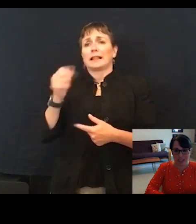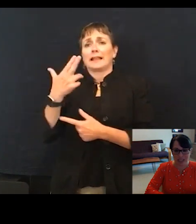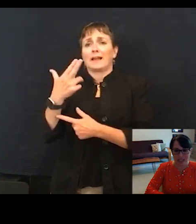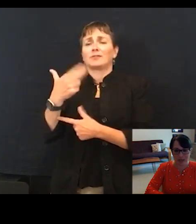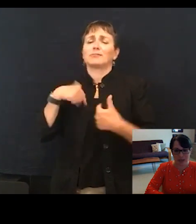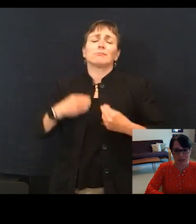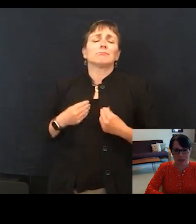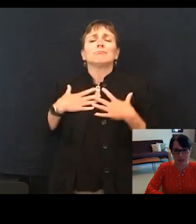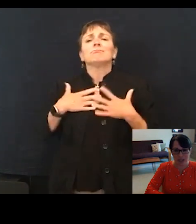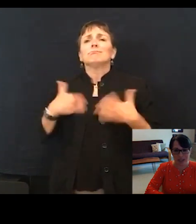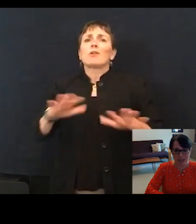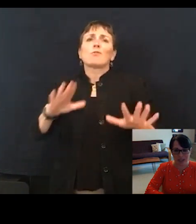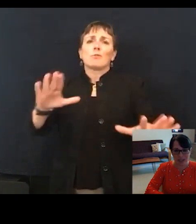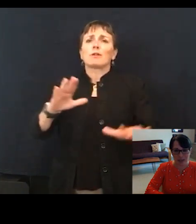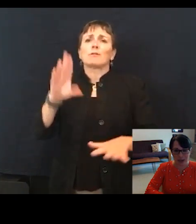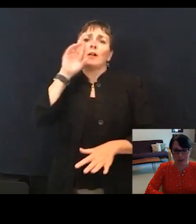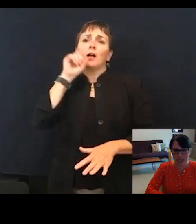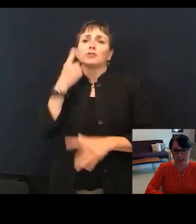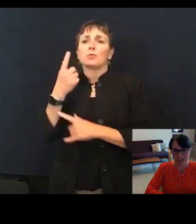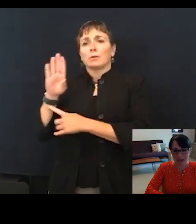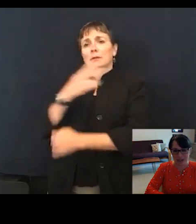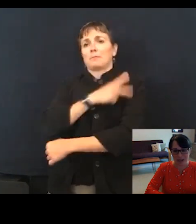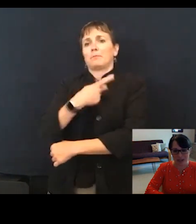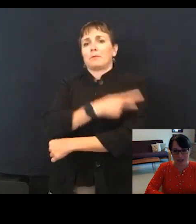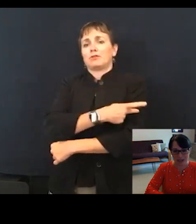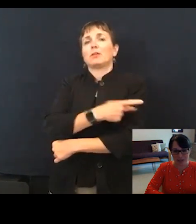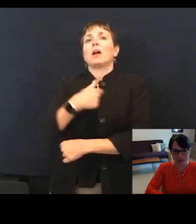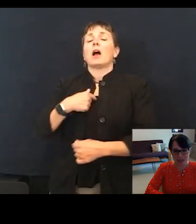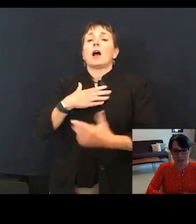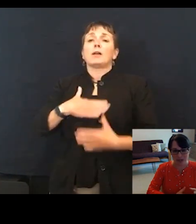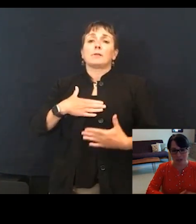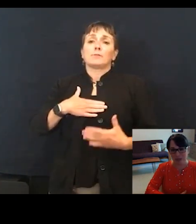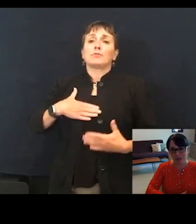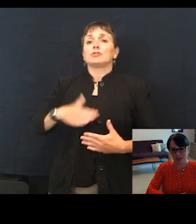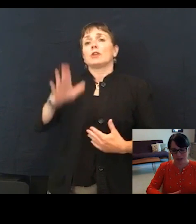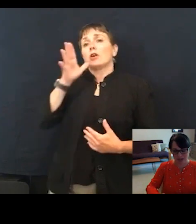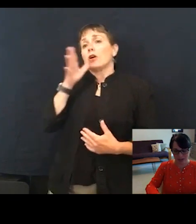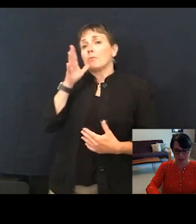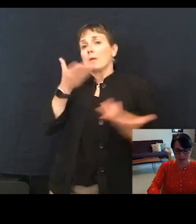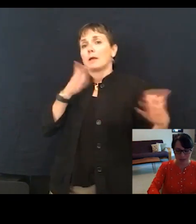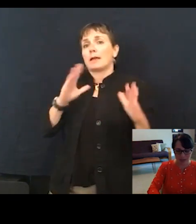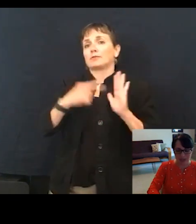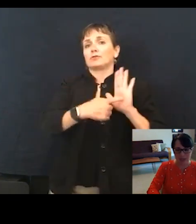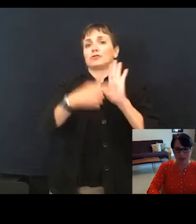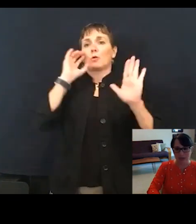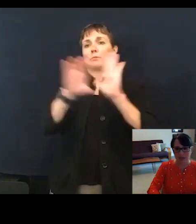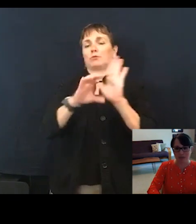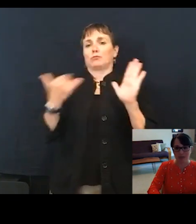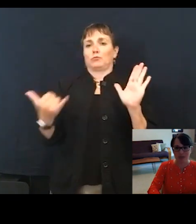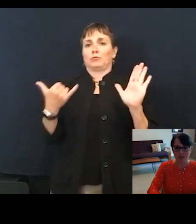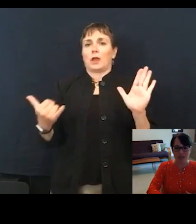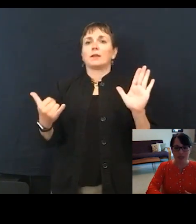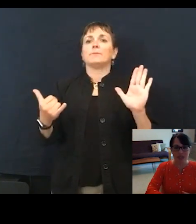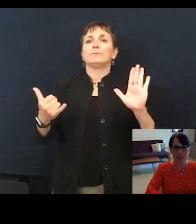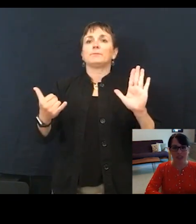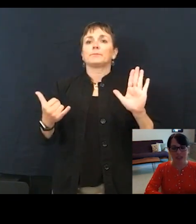and I really appreciate that her mom and dad allowed us to present her picture at the start of this slide show.